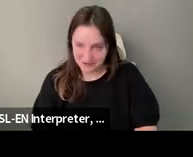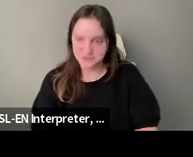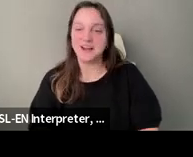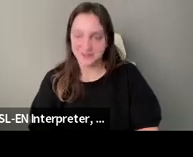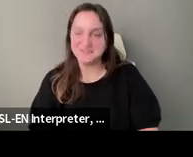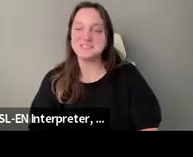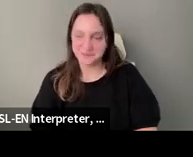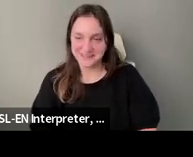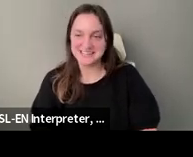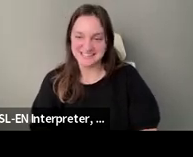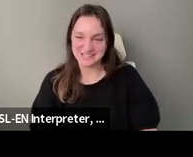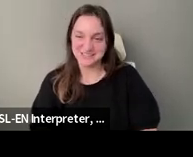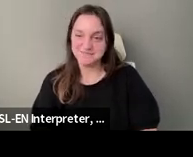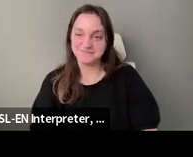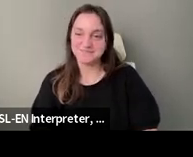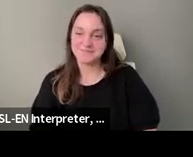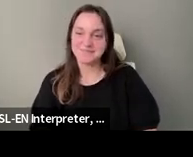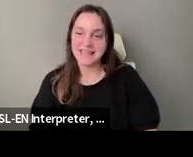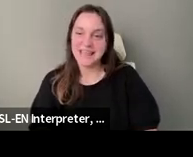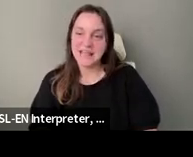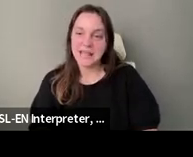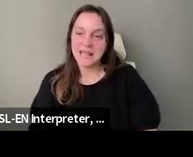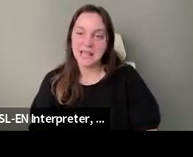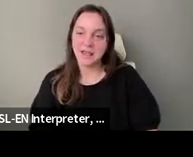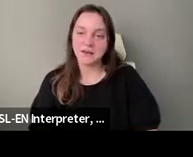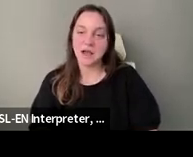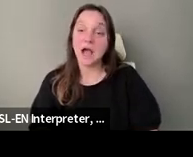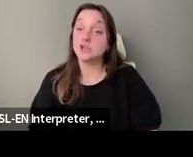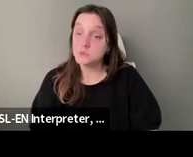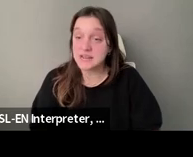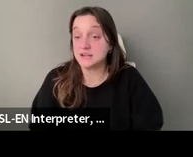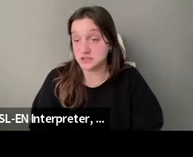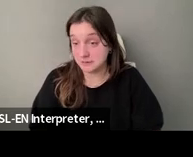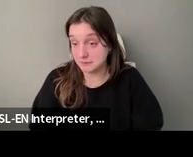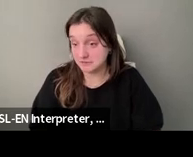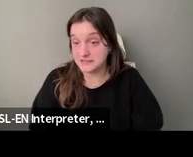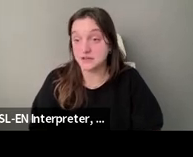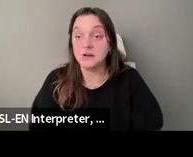this organization. And I used to actually be a professor. I